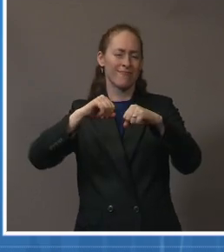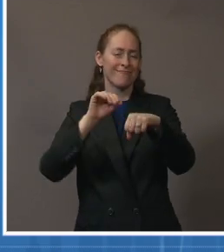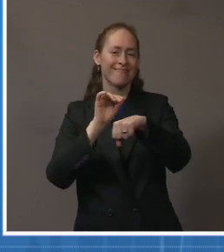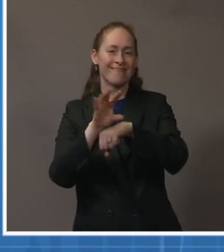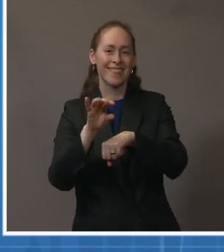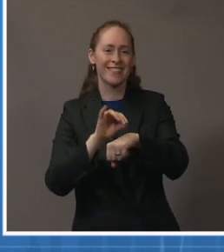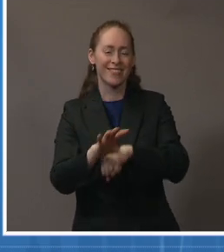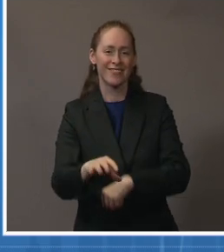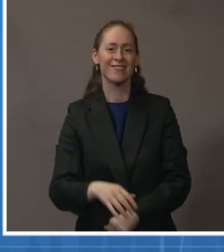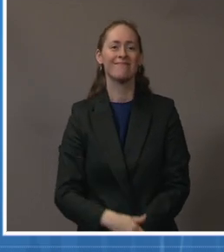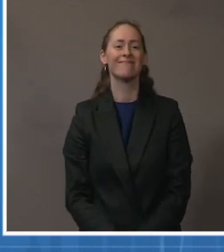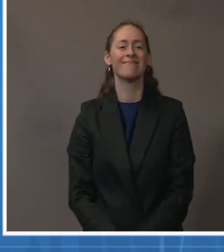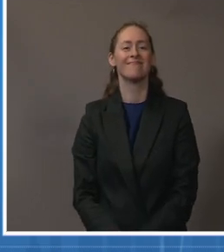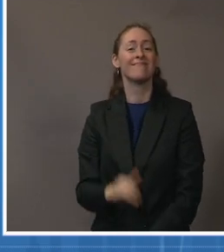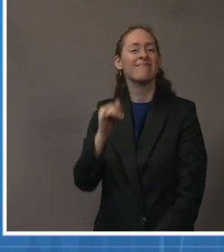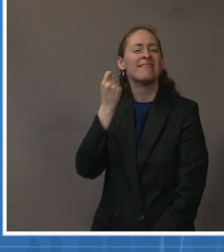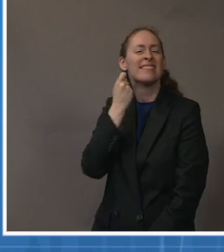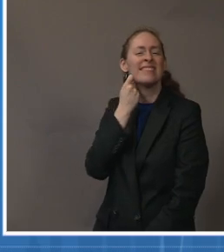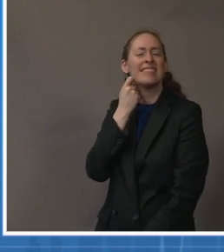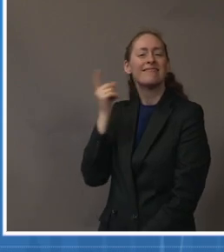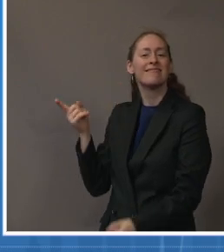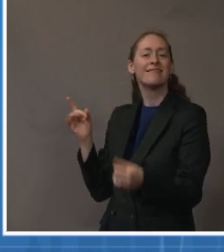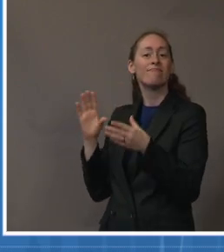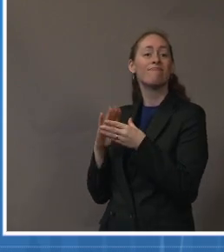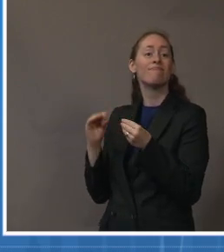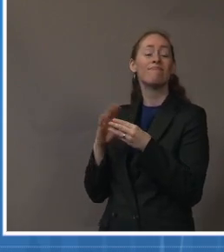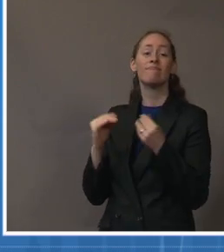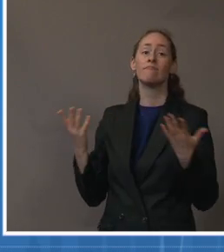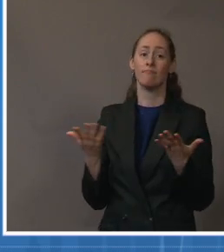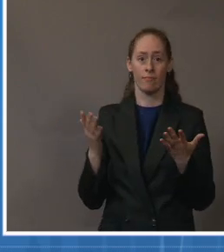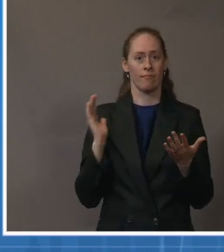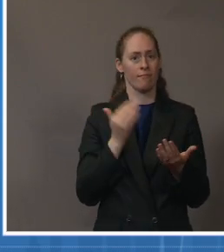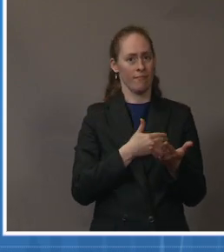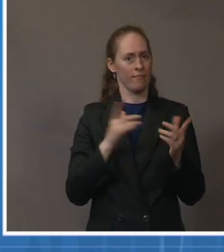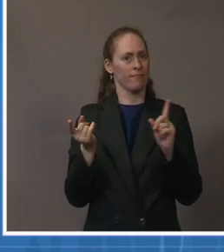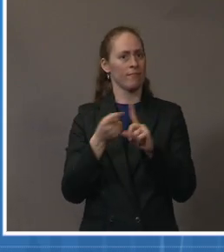for sharing the first 25 million U.S. vaccines with the world.